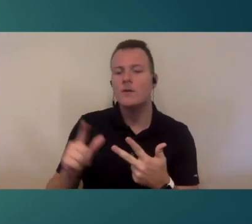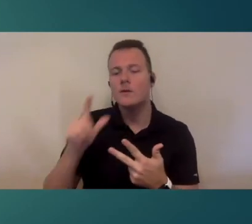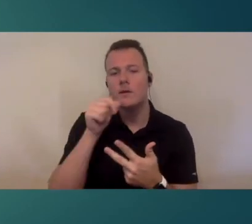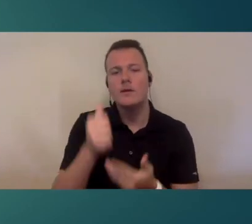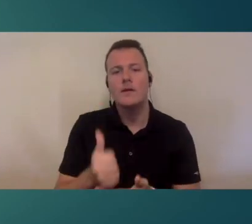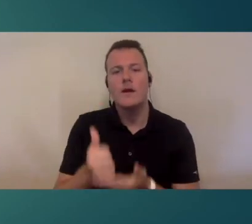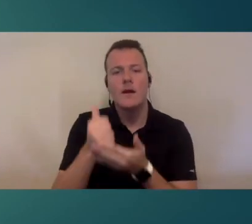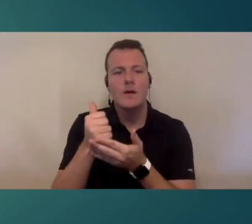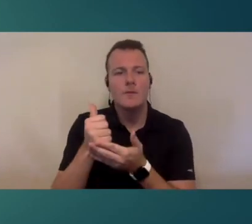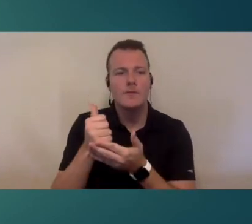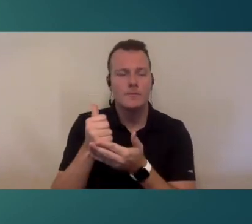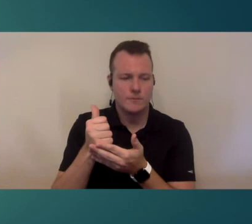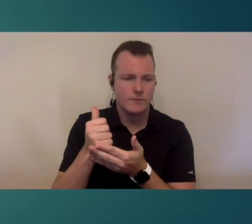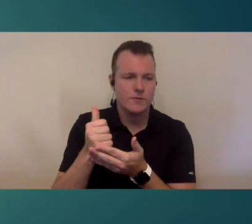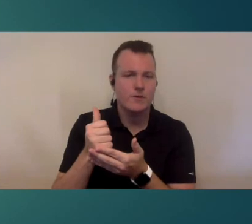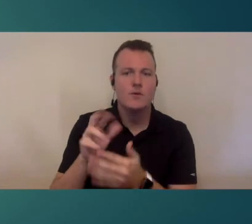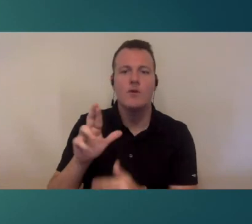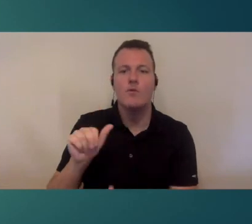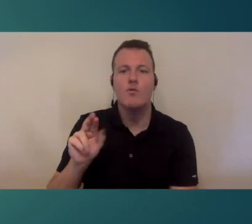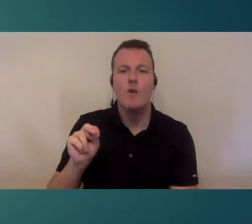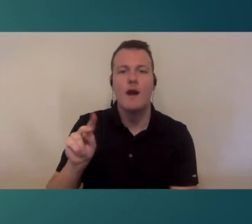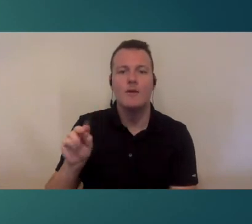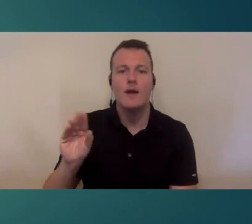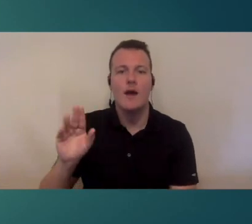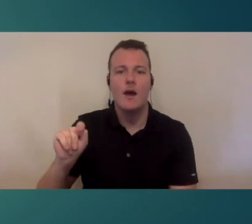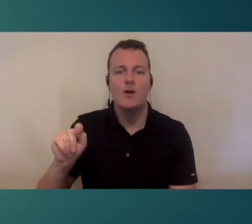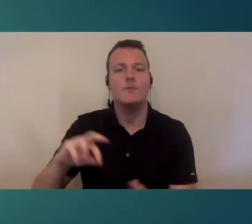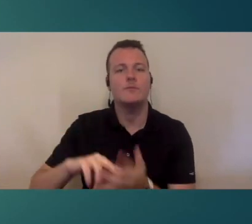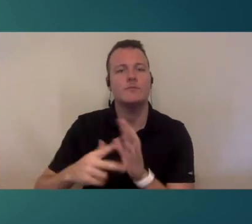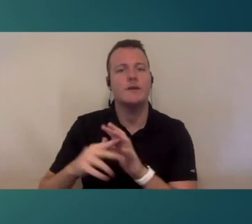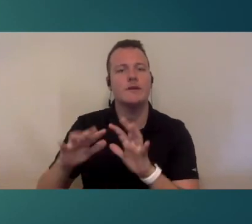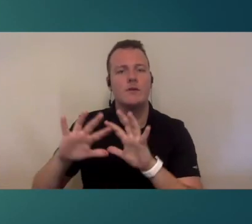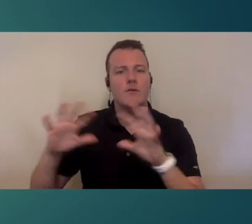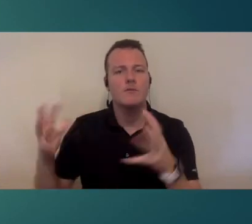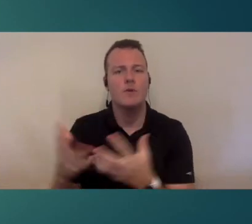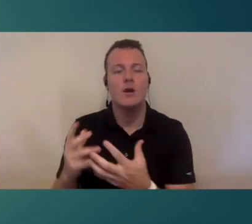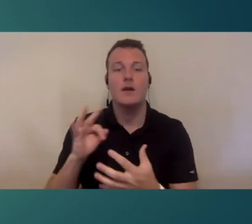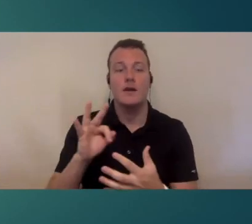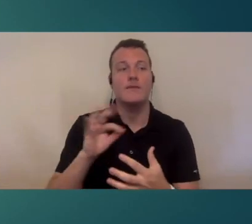out for you. So if you have a really great supervisor, but you're applying for a